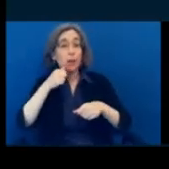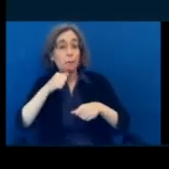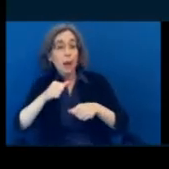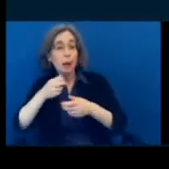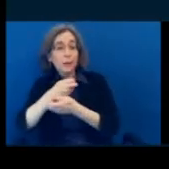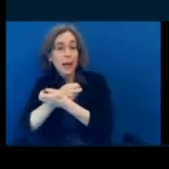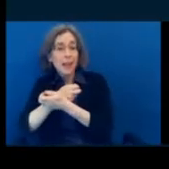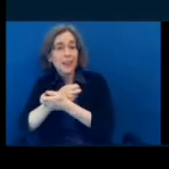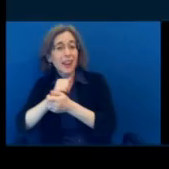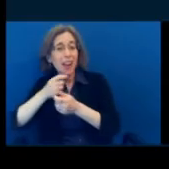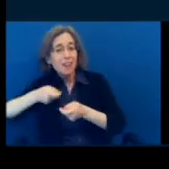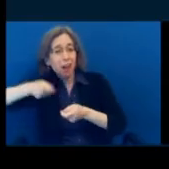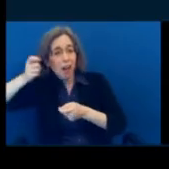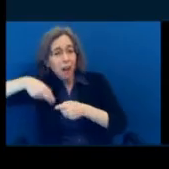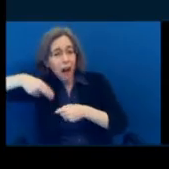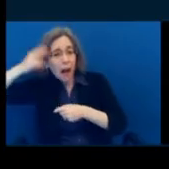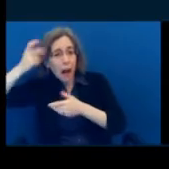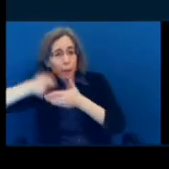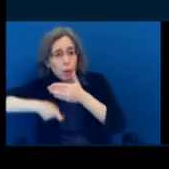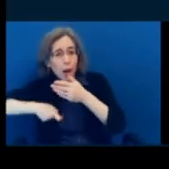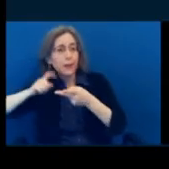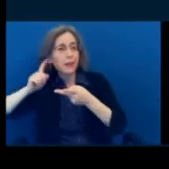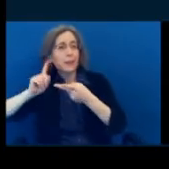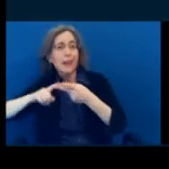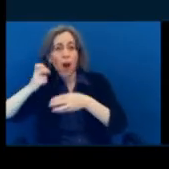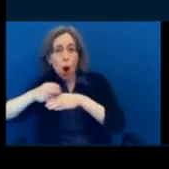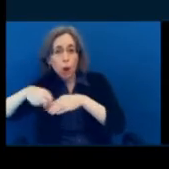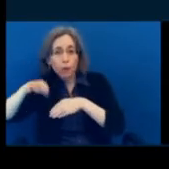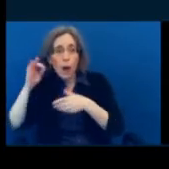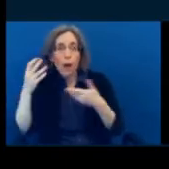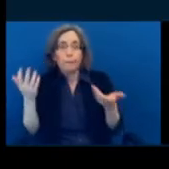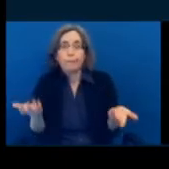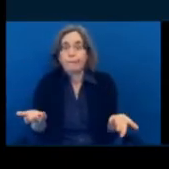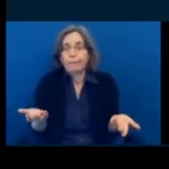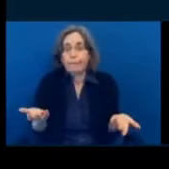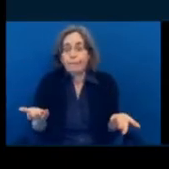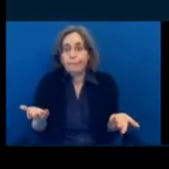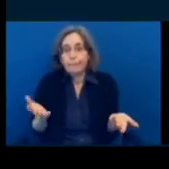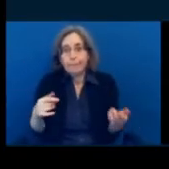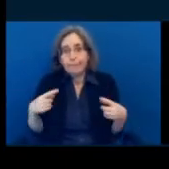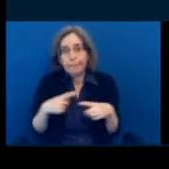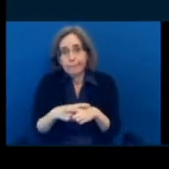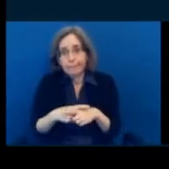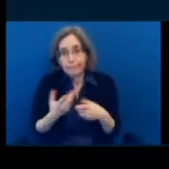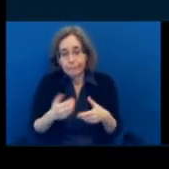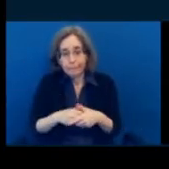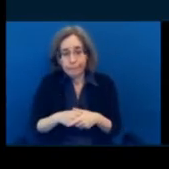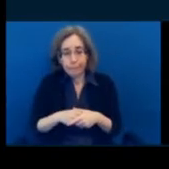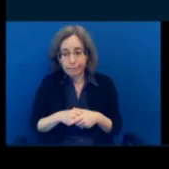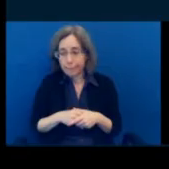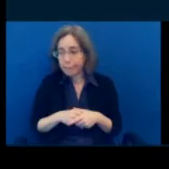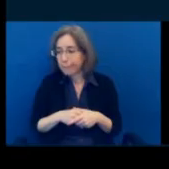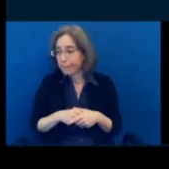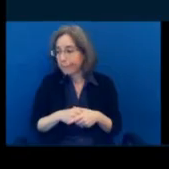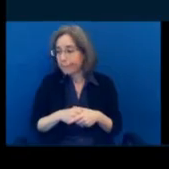WAS ART HISTORY TO DECIDE. TO QUOTE [INDISCERNIBLE] WHO HAS